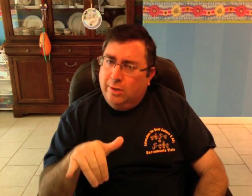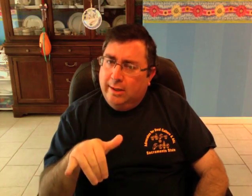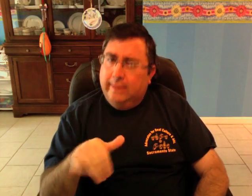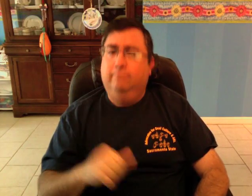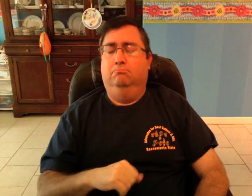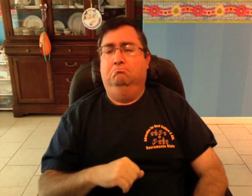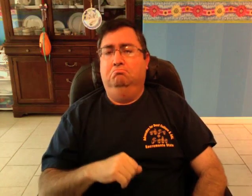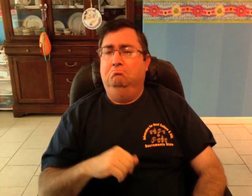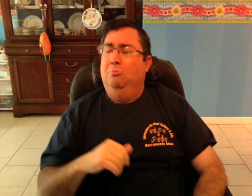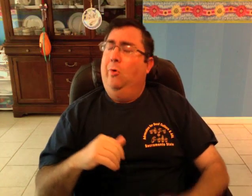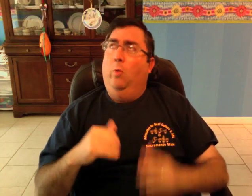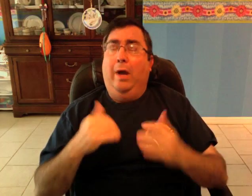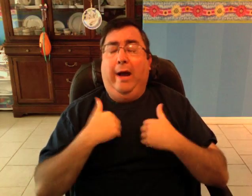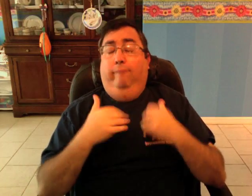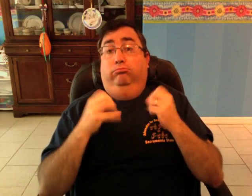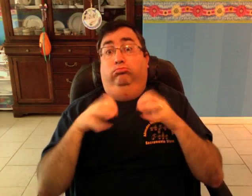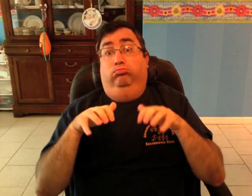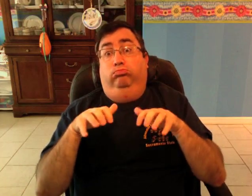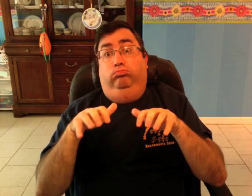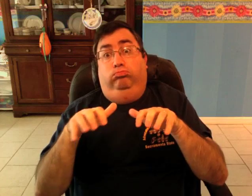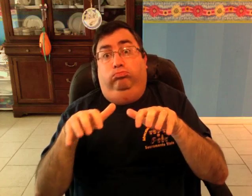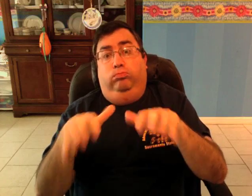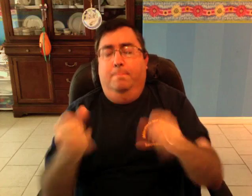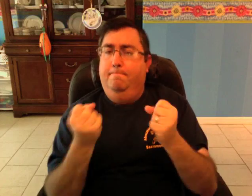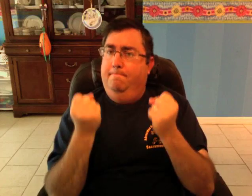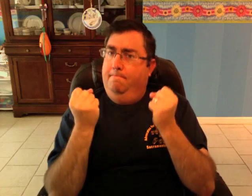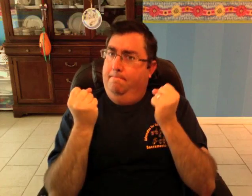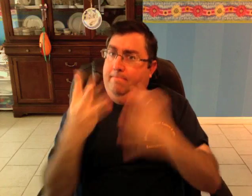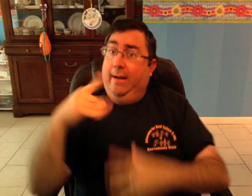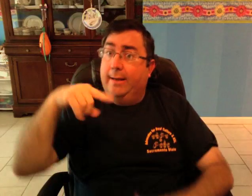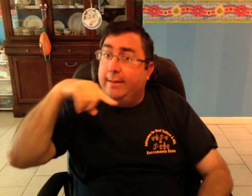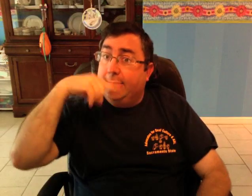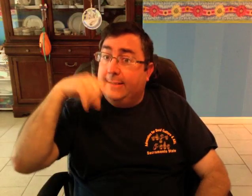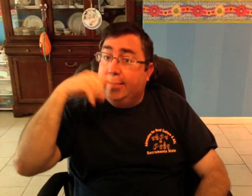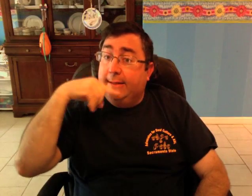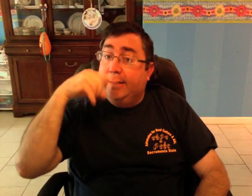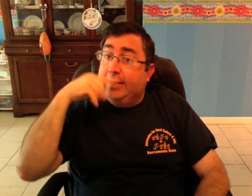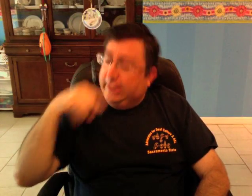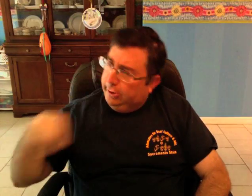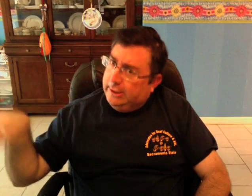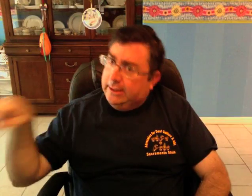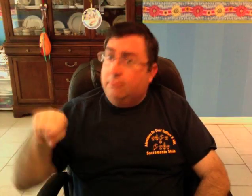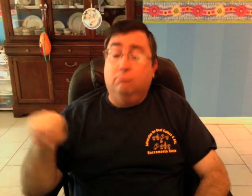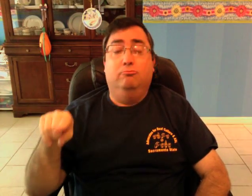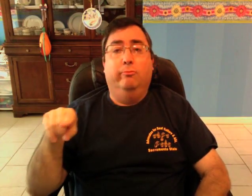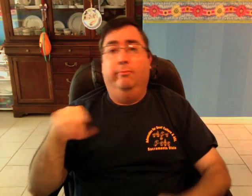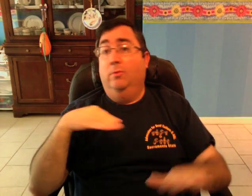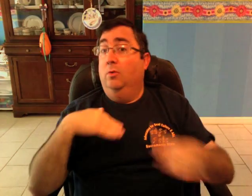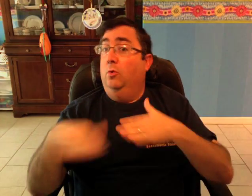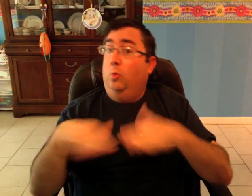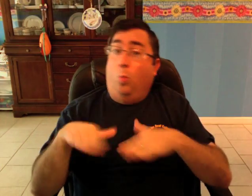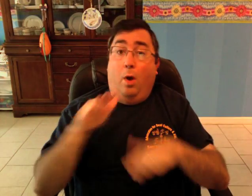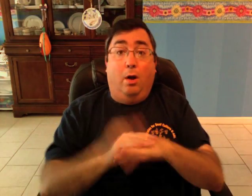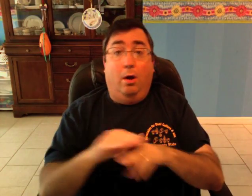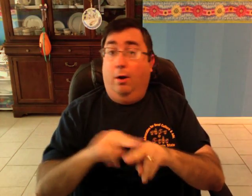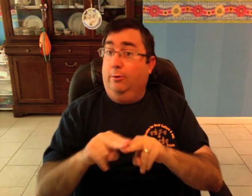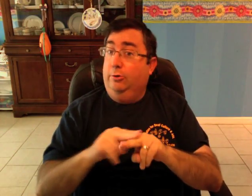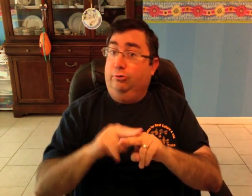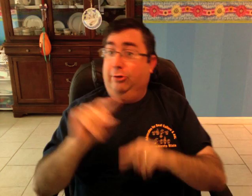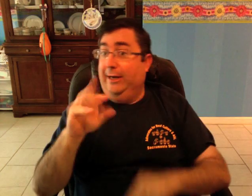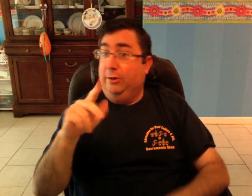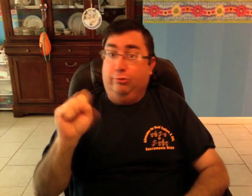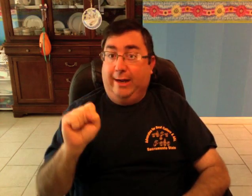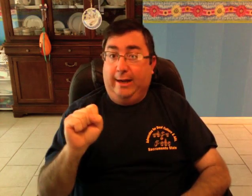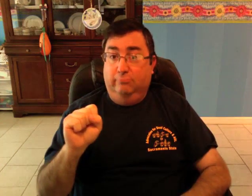There are countless instances of Hearing people walking on train tracks